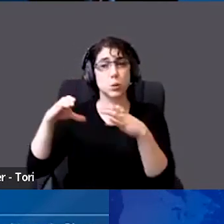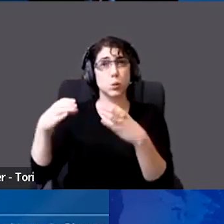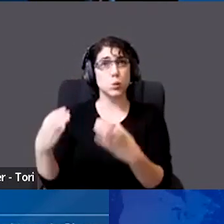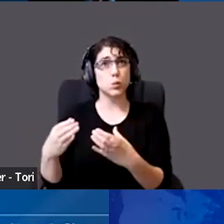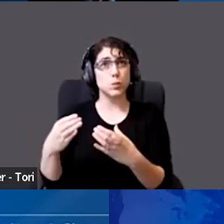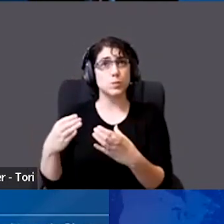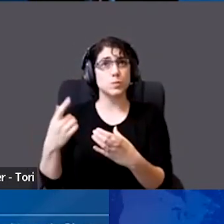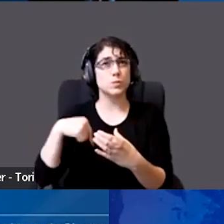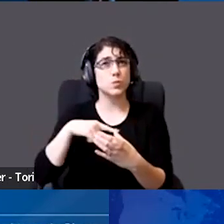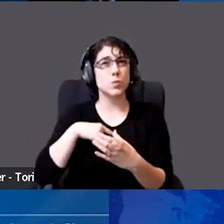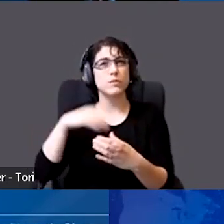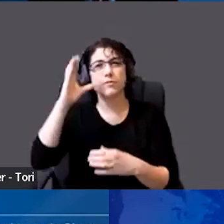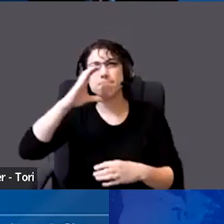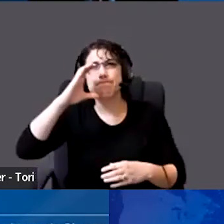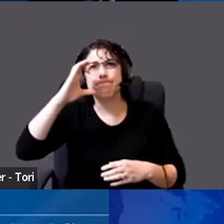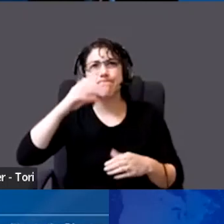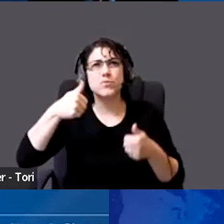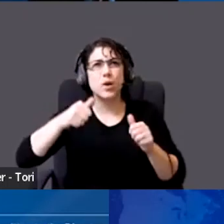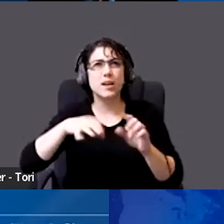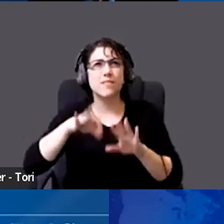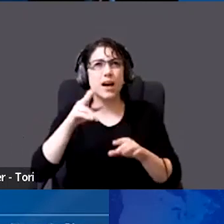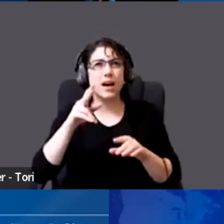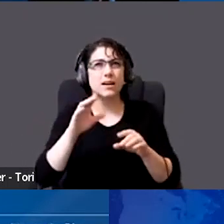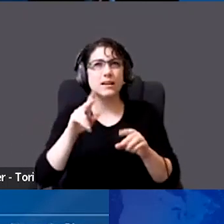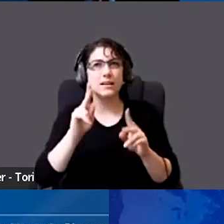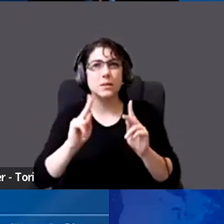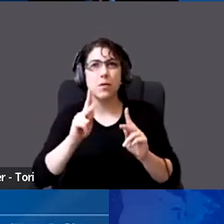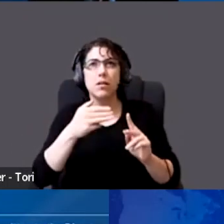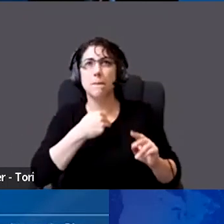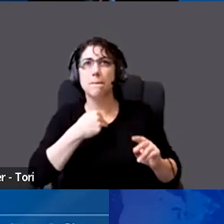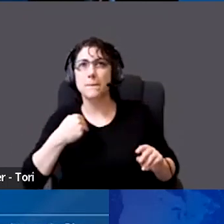for external members and we have shared their CVs